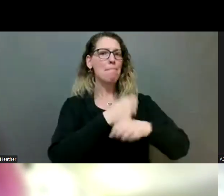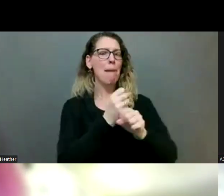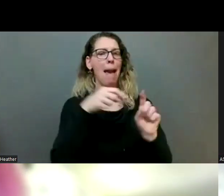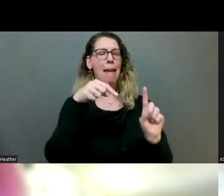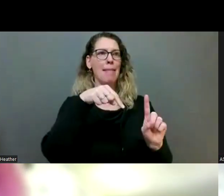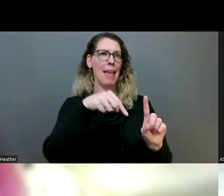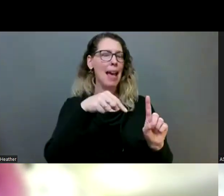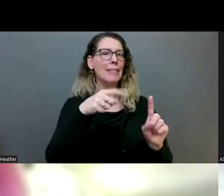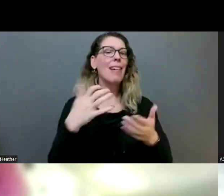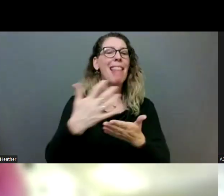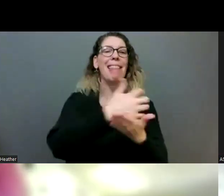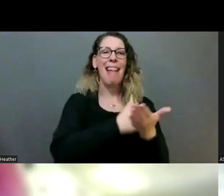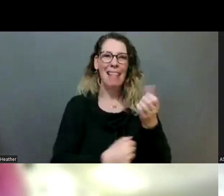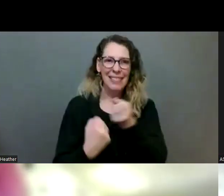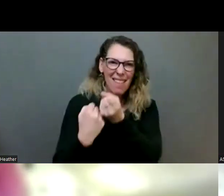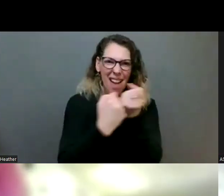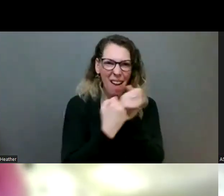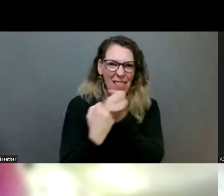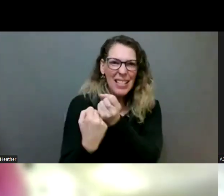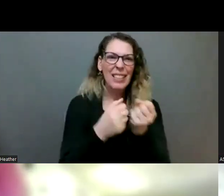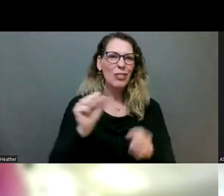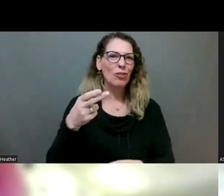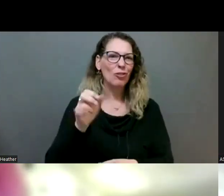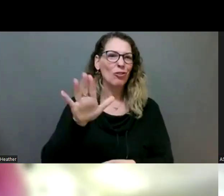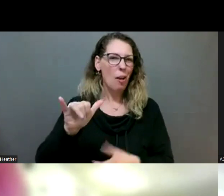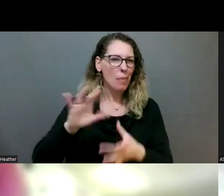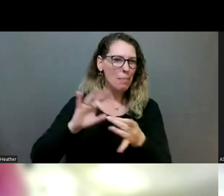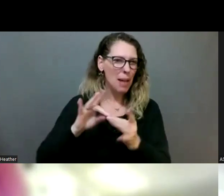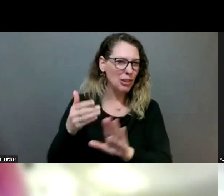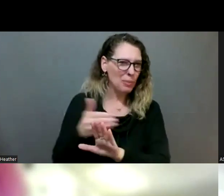that Collective advocacy that Shelby talked about a little bit earlier where